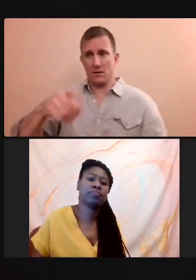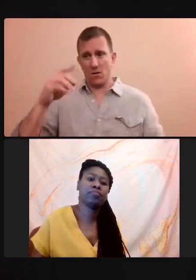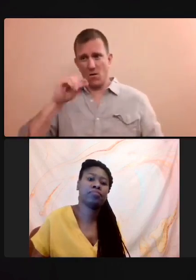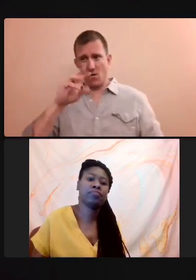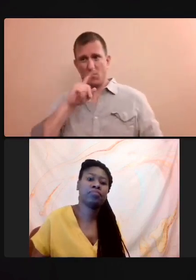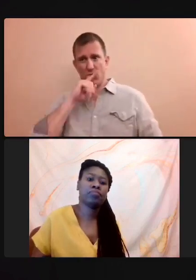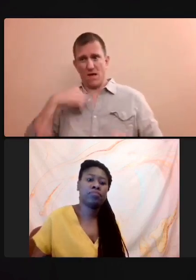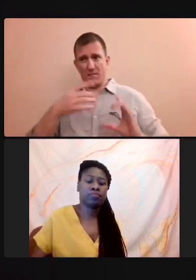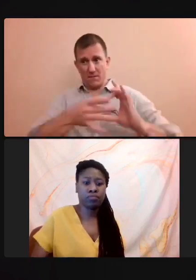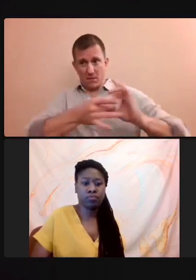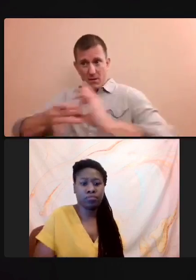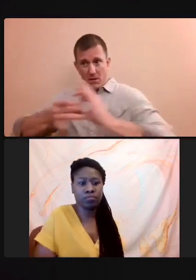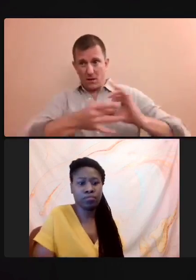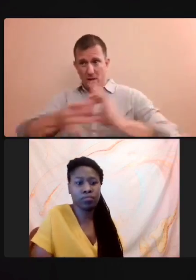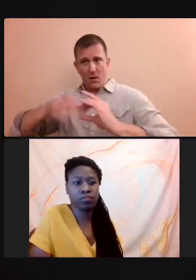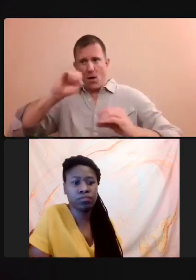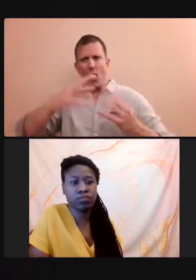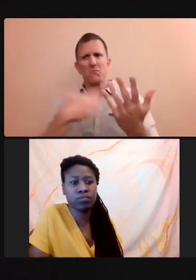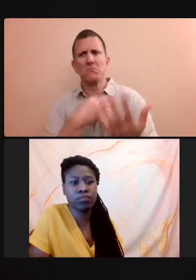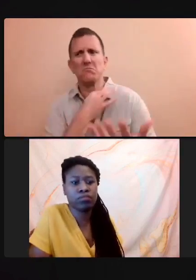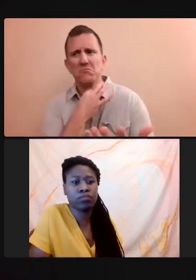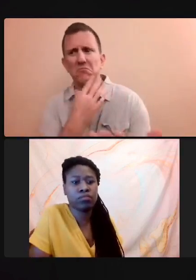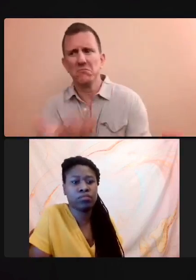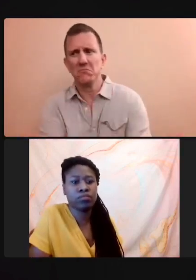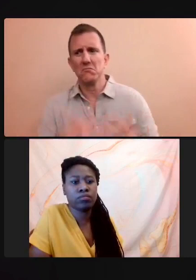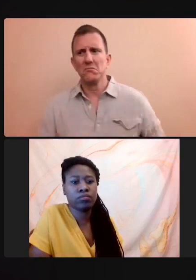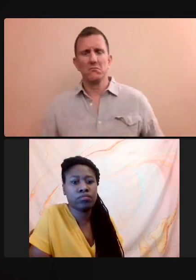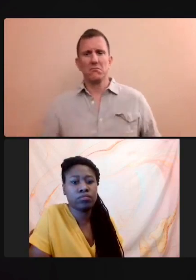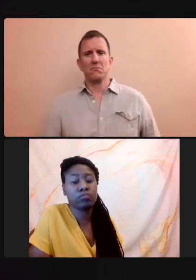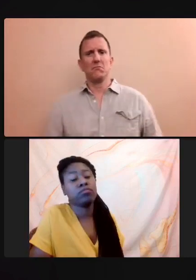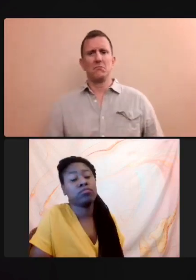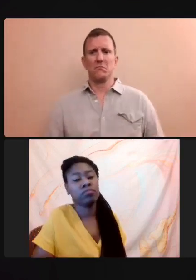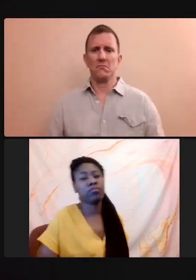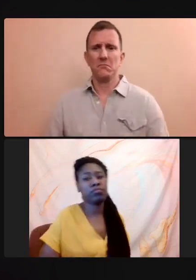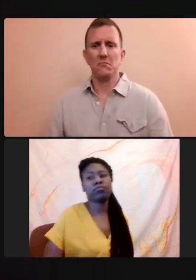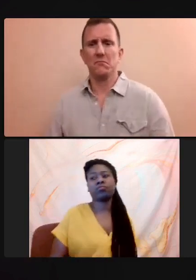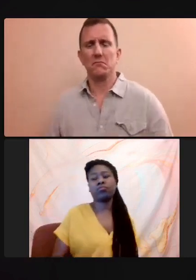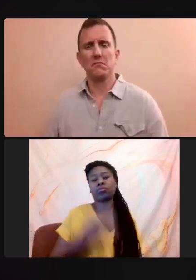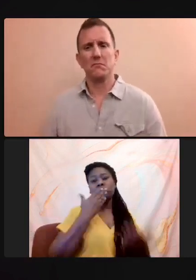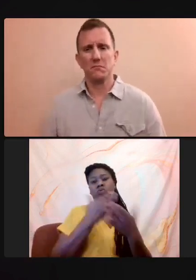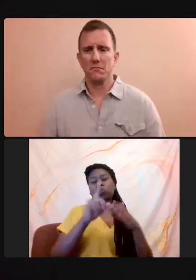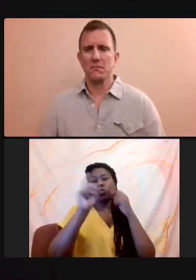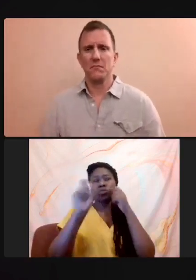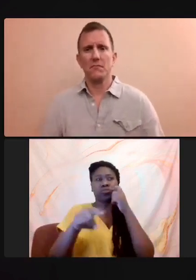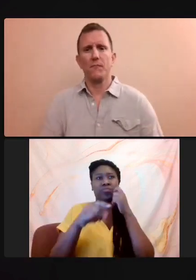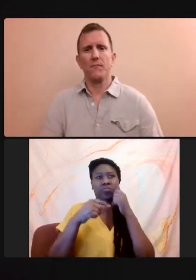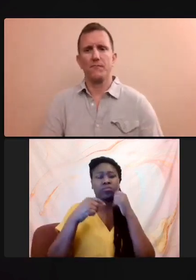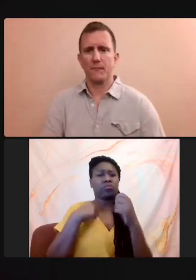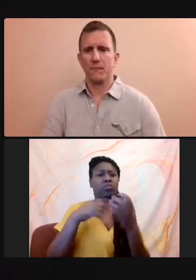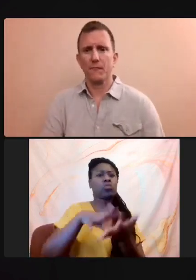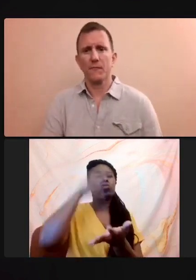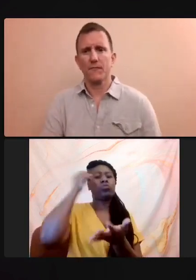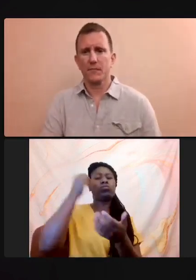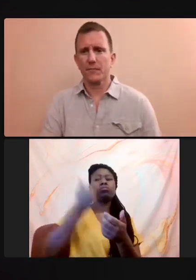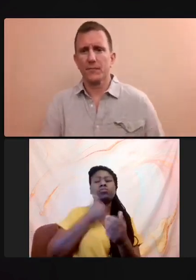Next question is asking what is the difference between ASL courses like college